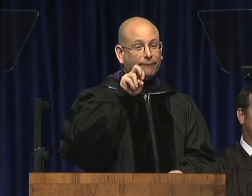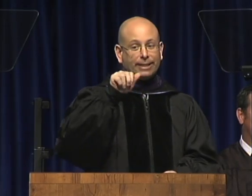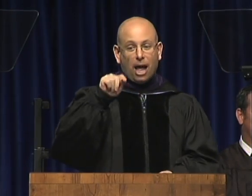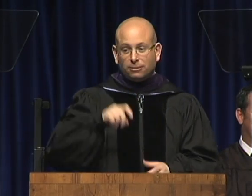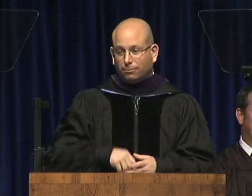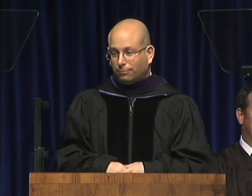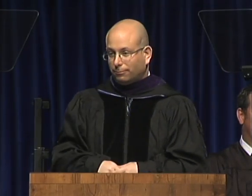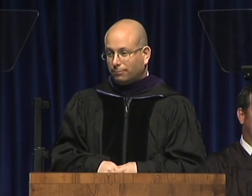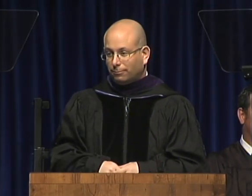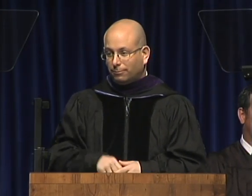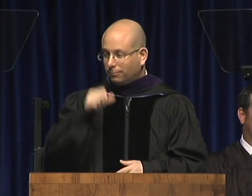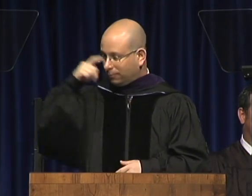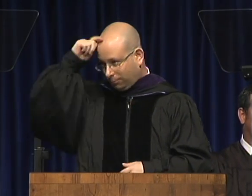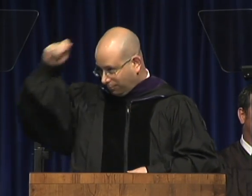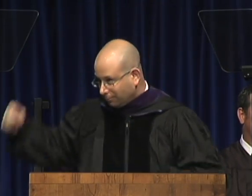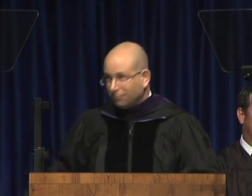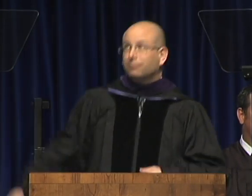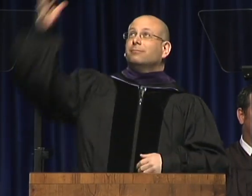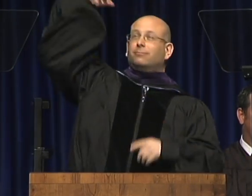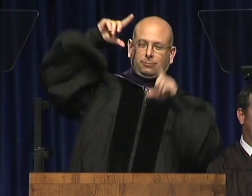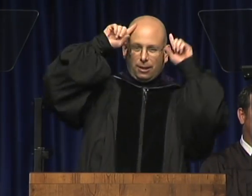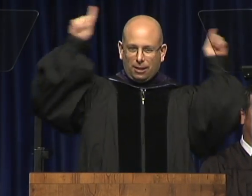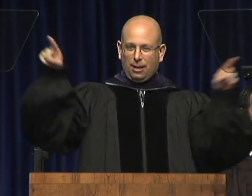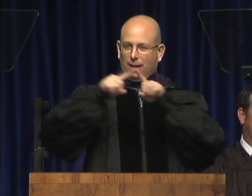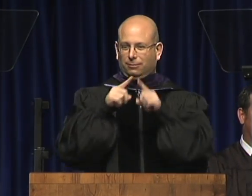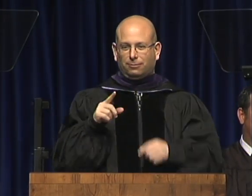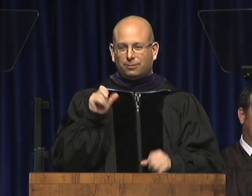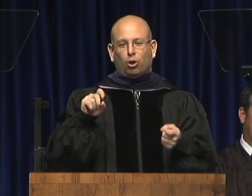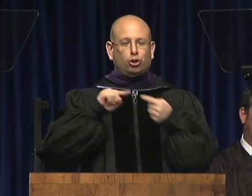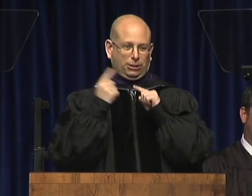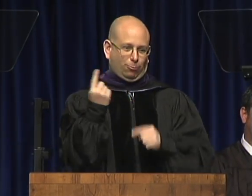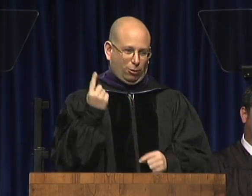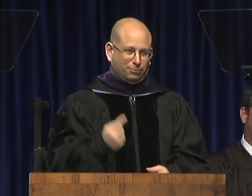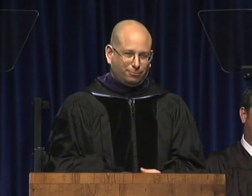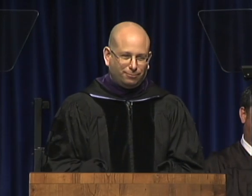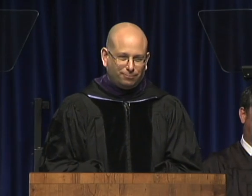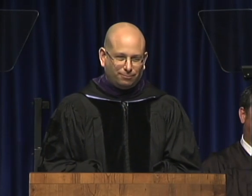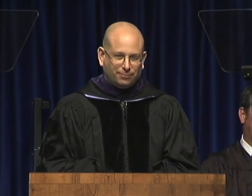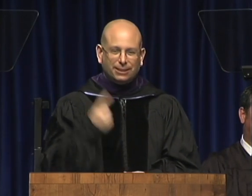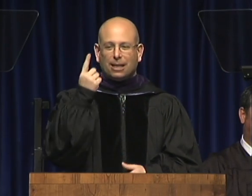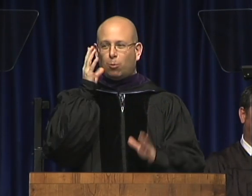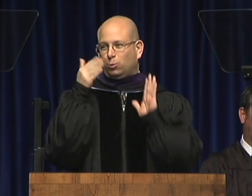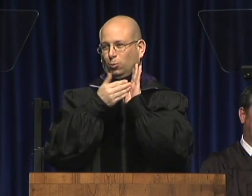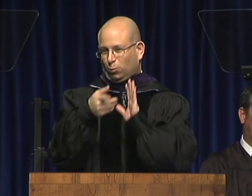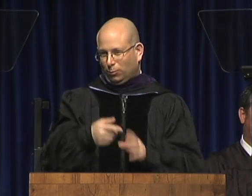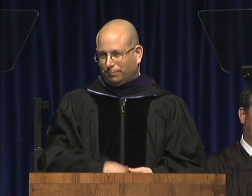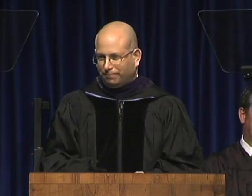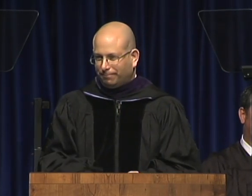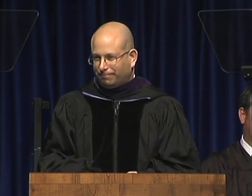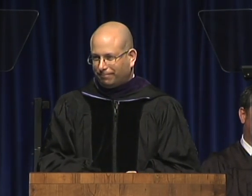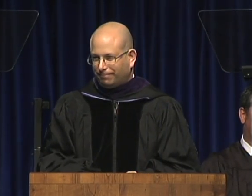First, don't throw your caps in the air. People could get hurt